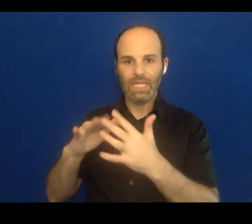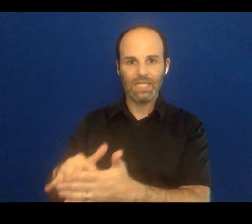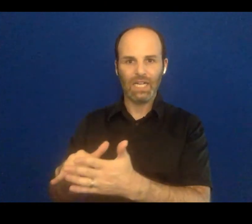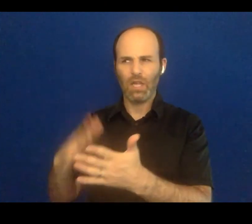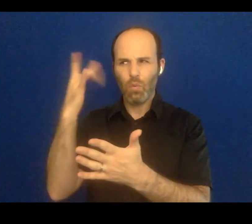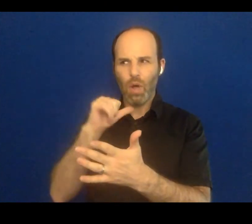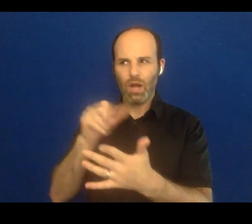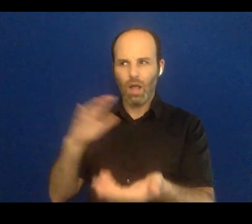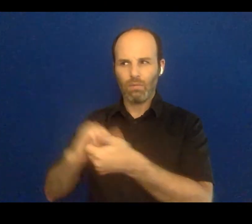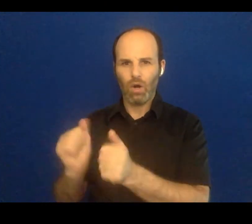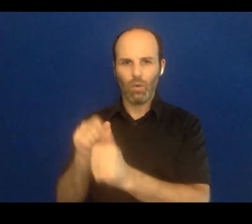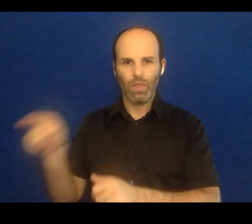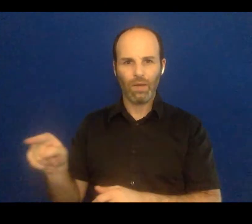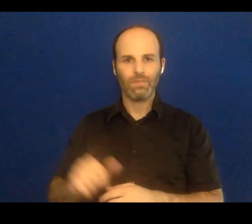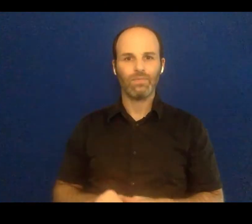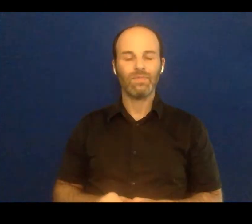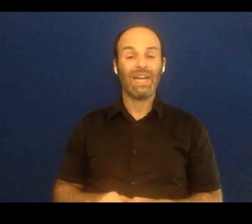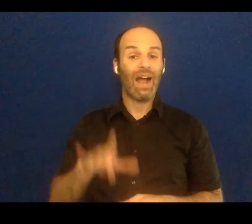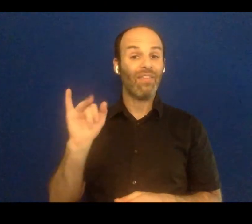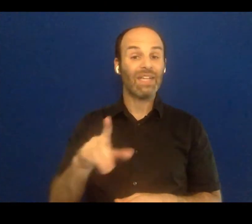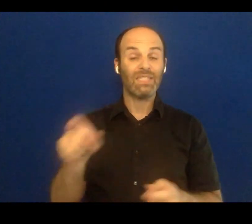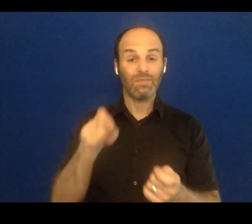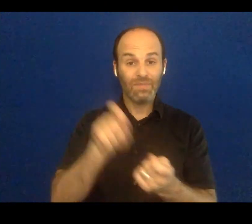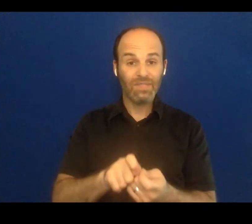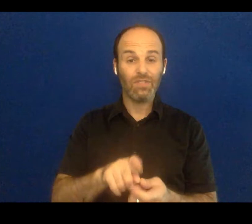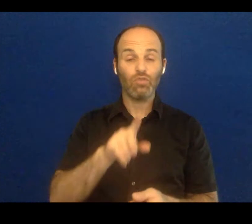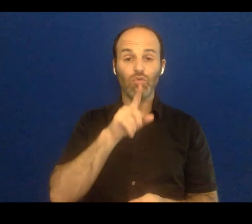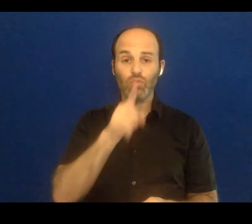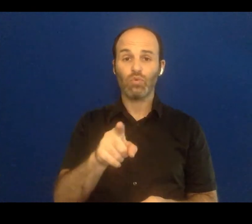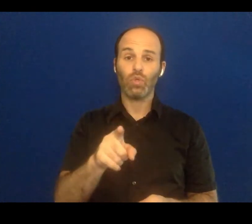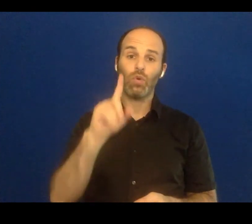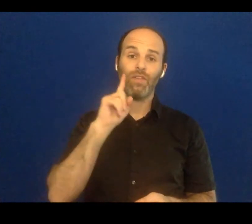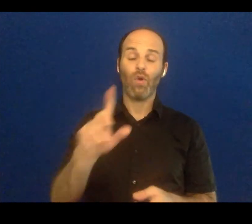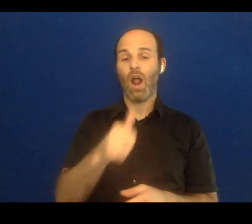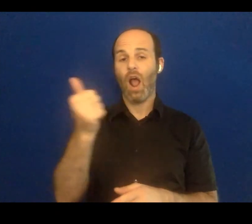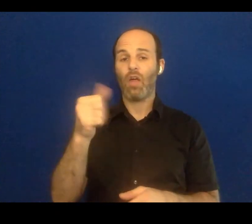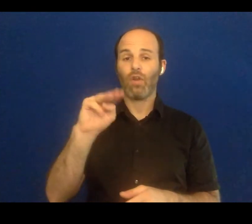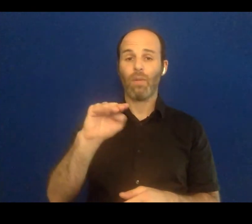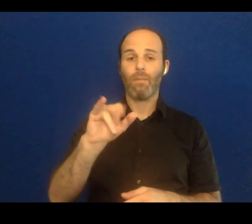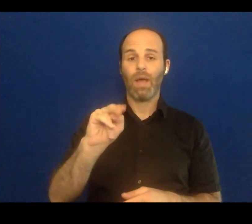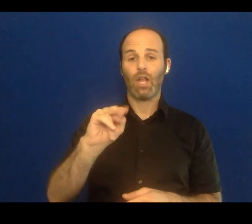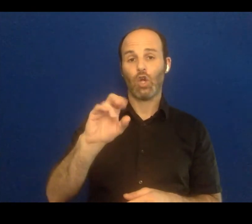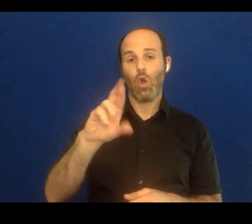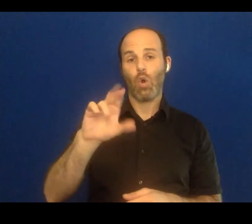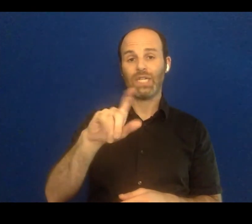TRUE FOR MINORITIES OF THE